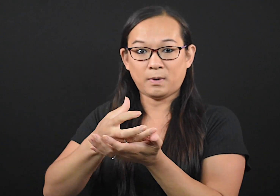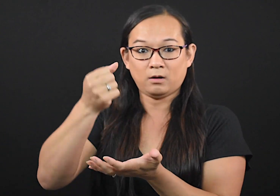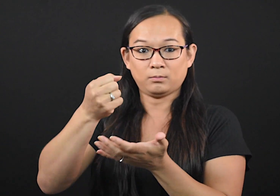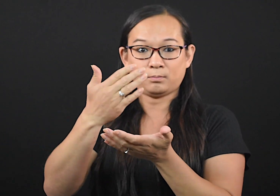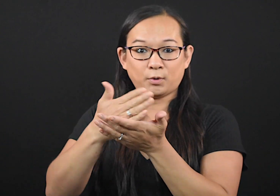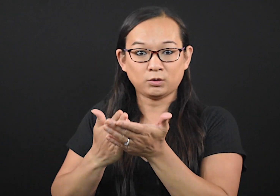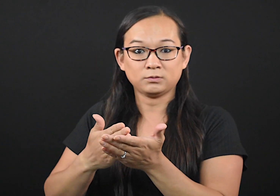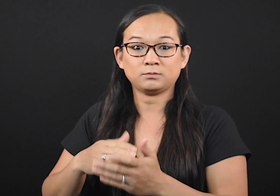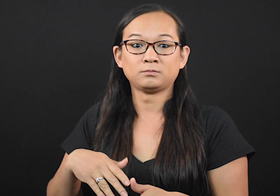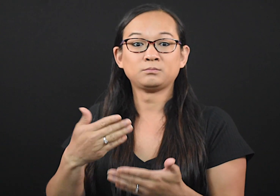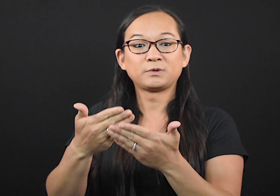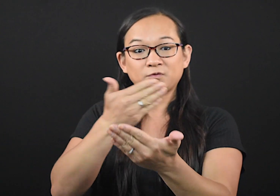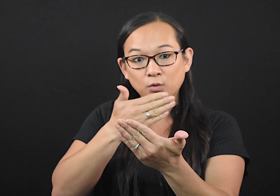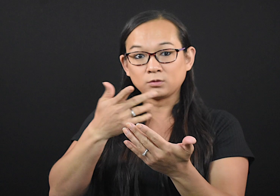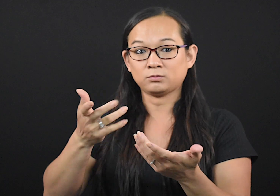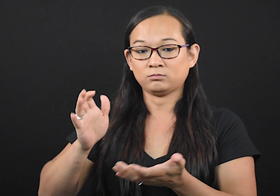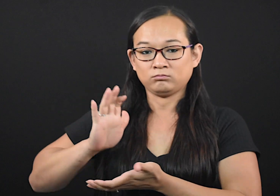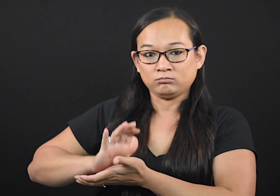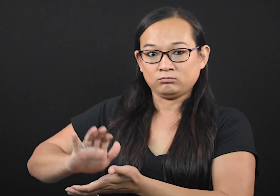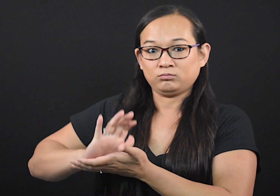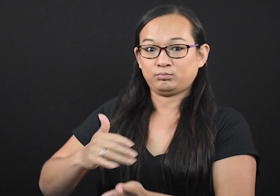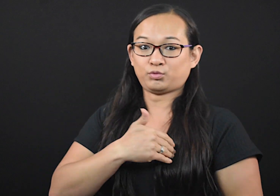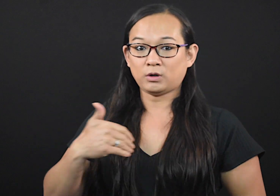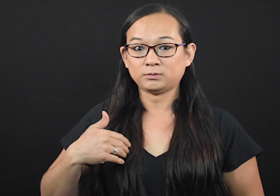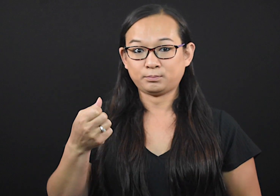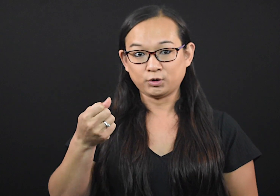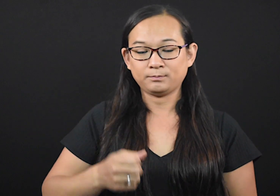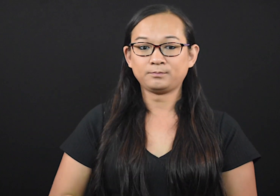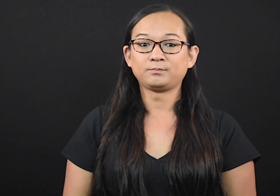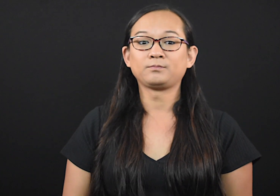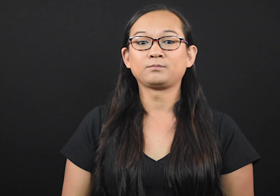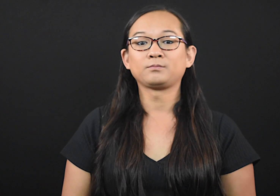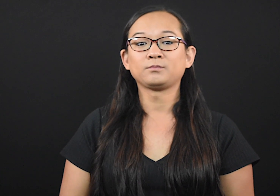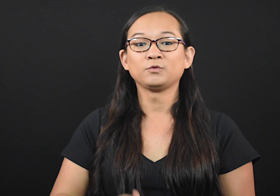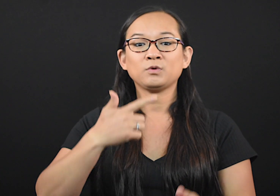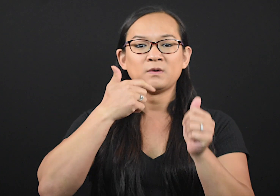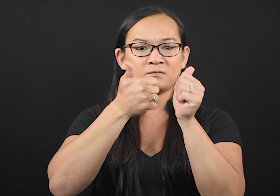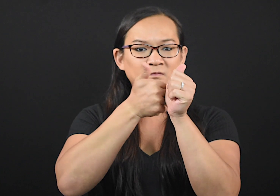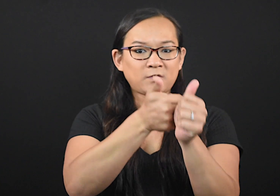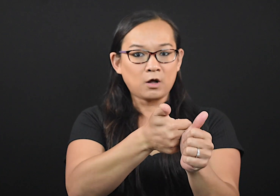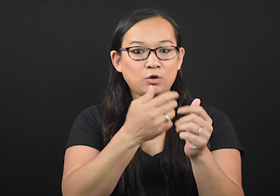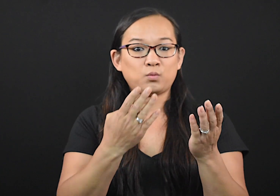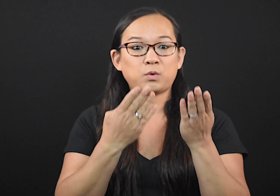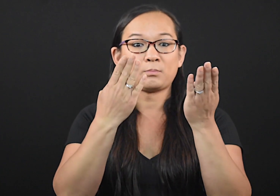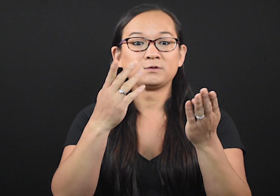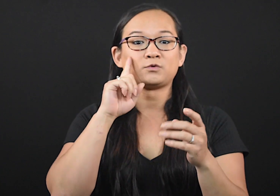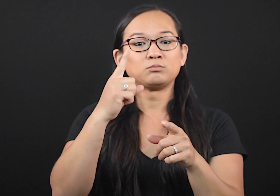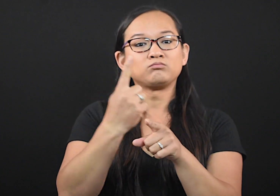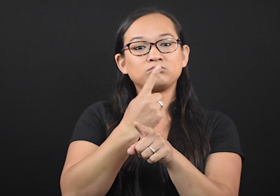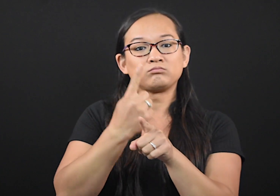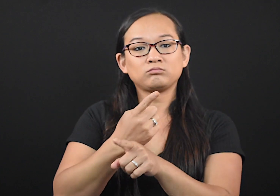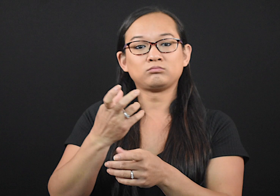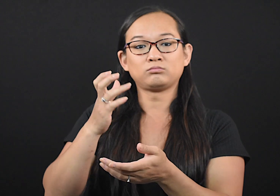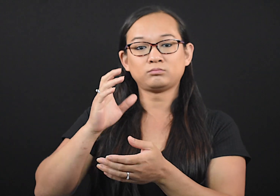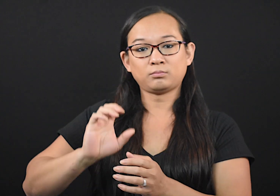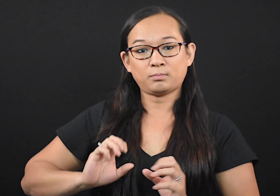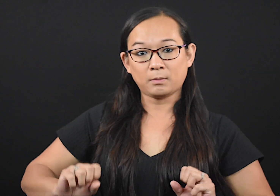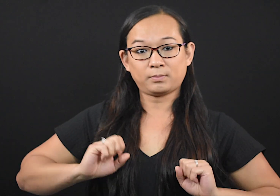bottle parts, and before expressing breast milk. ● Follow recommendations for proper pump cleaning